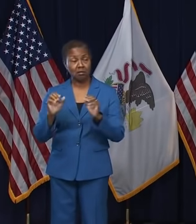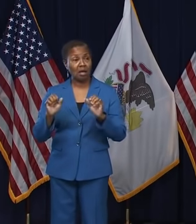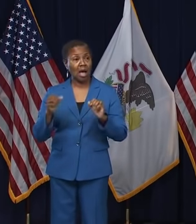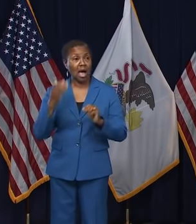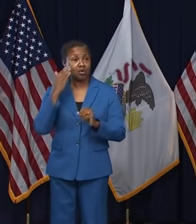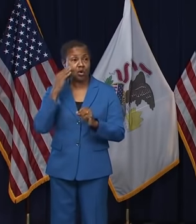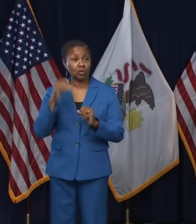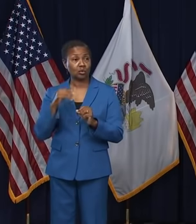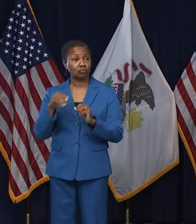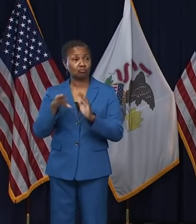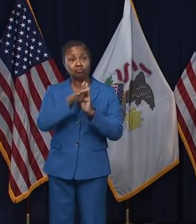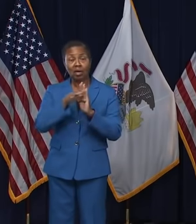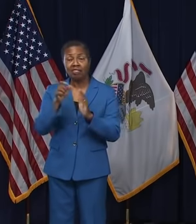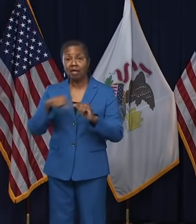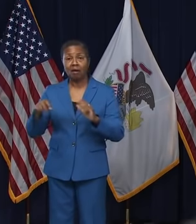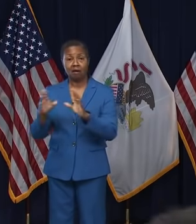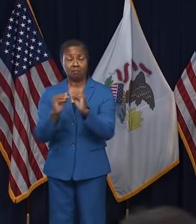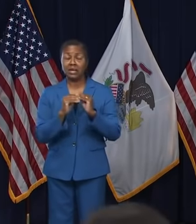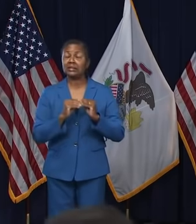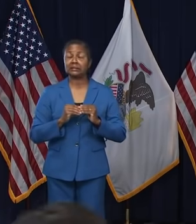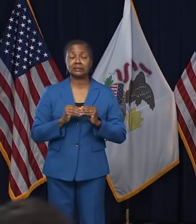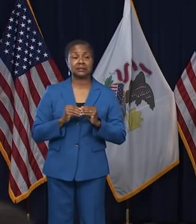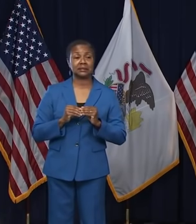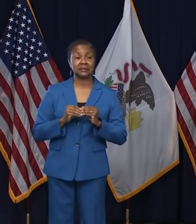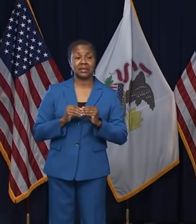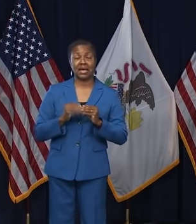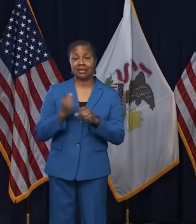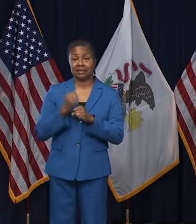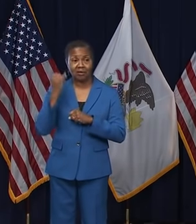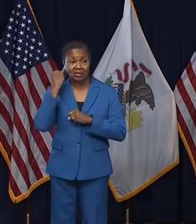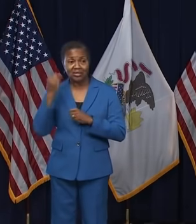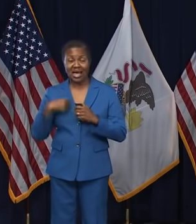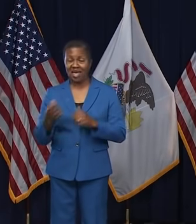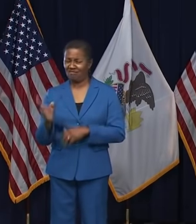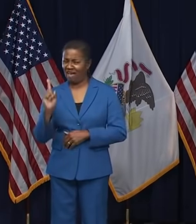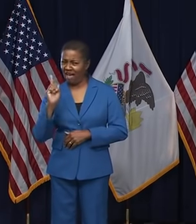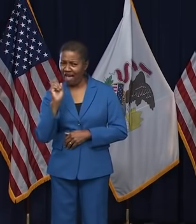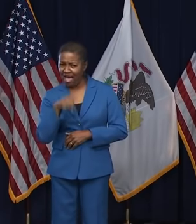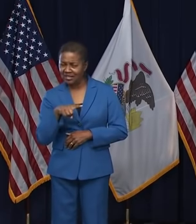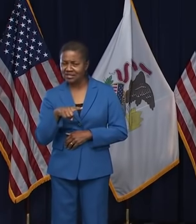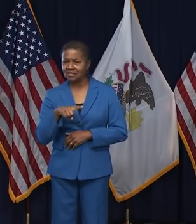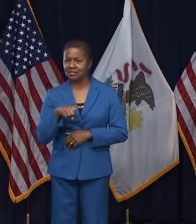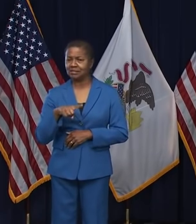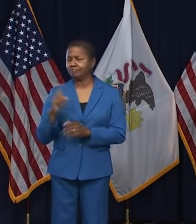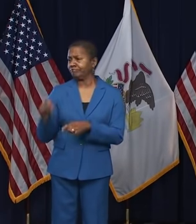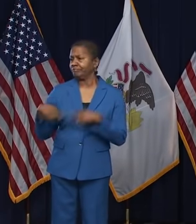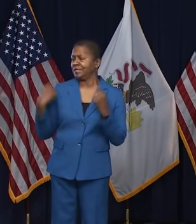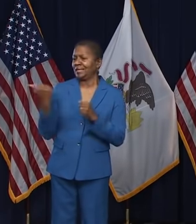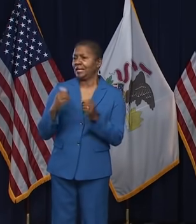they don't want to they can still hold hearings I'm sure